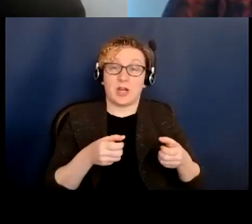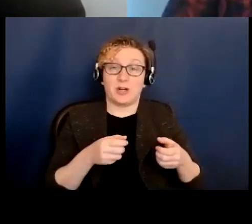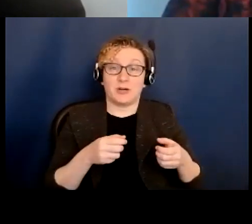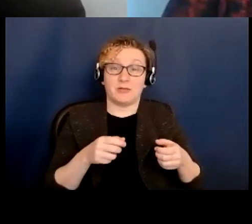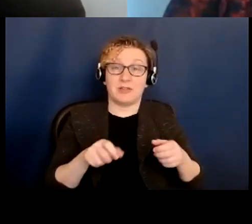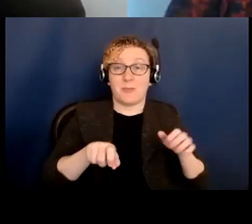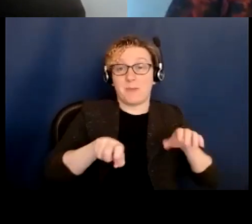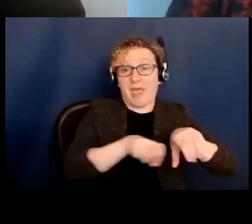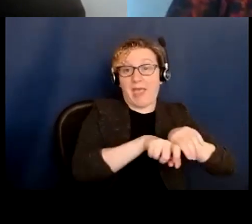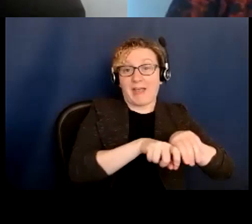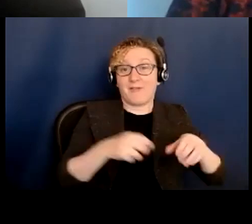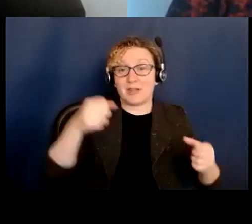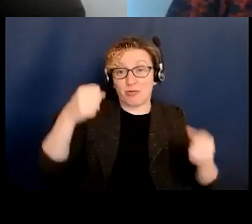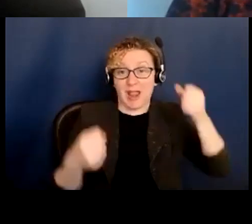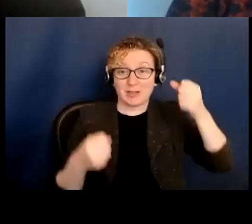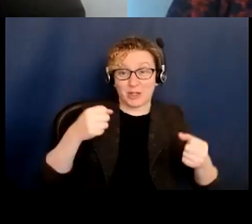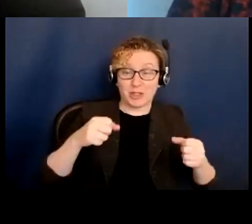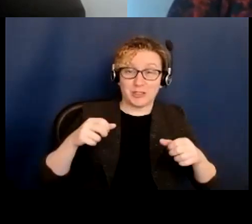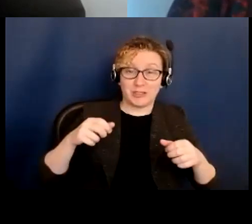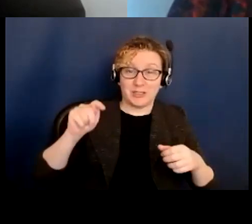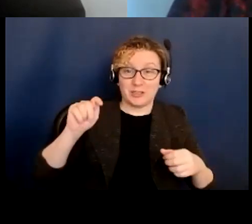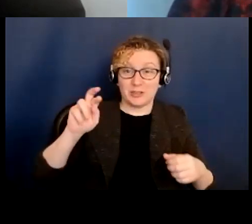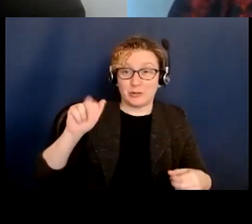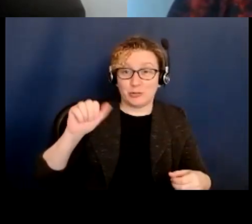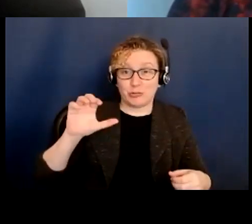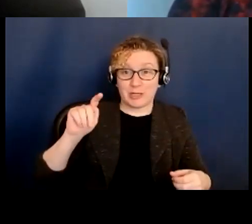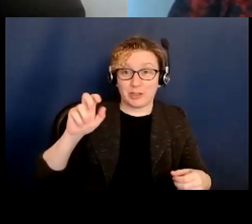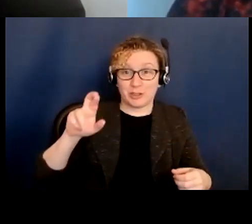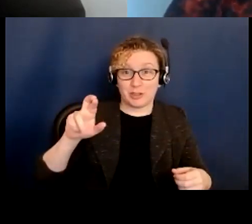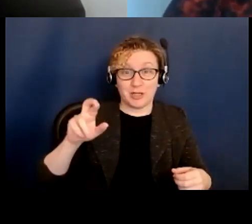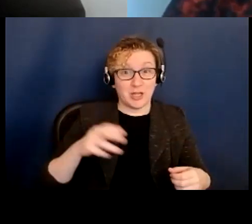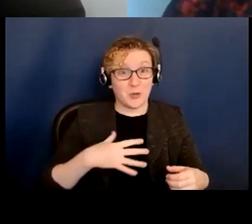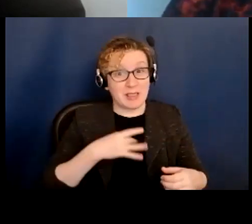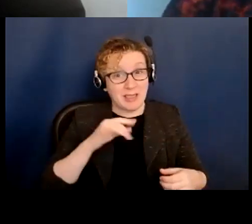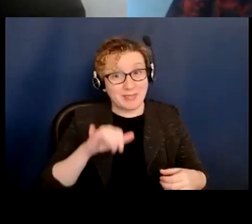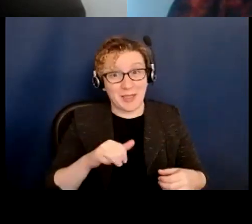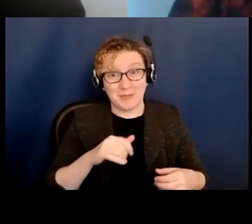There are things that I know you would like to do, but let's not try that.